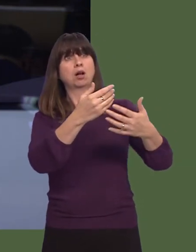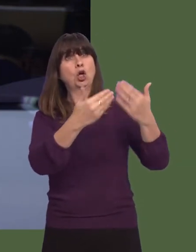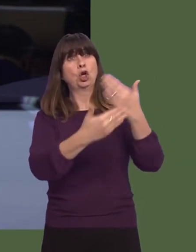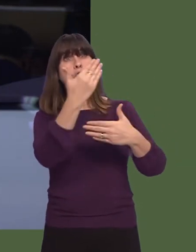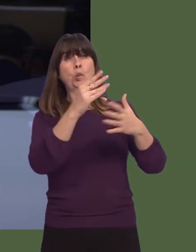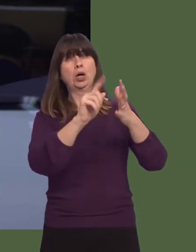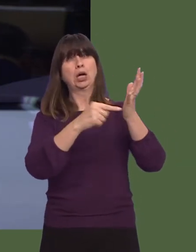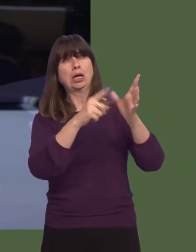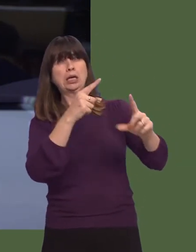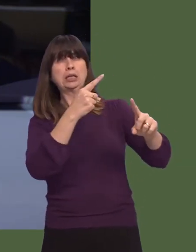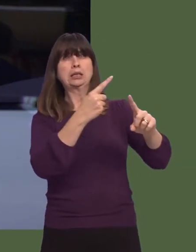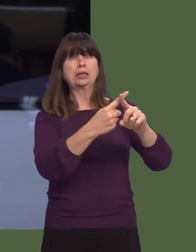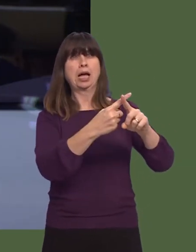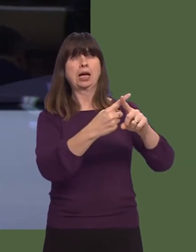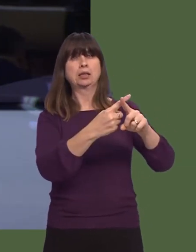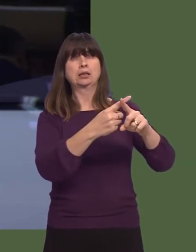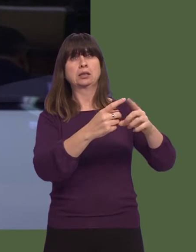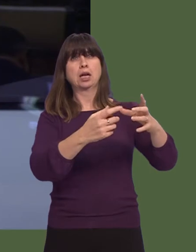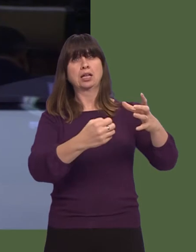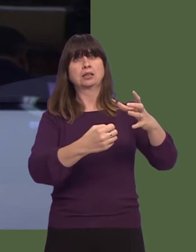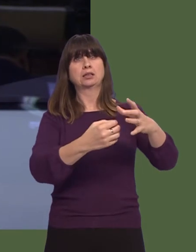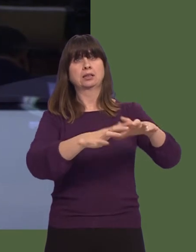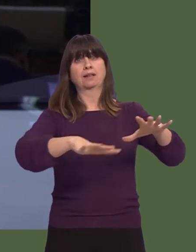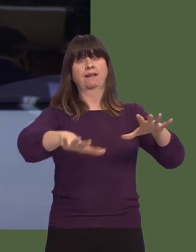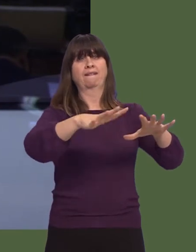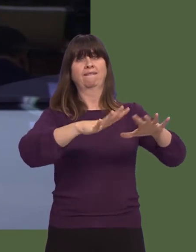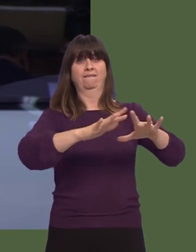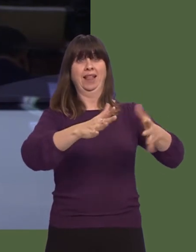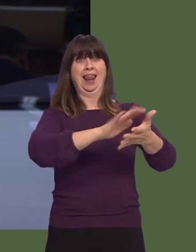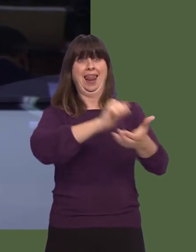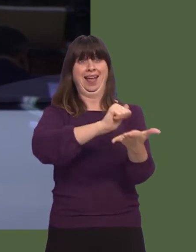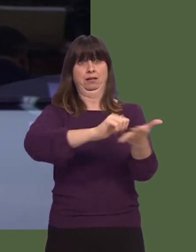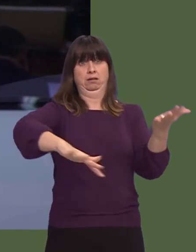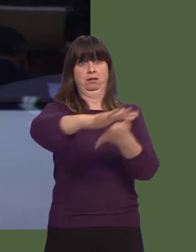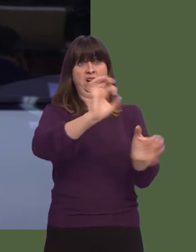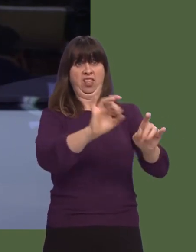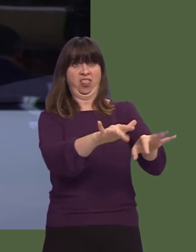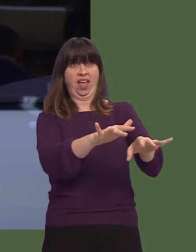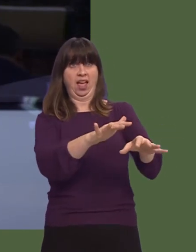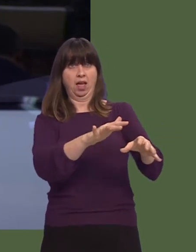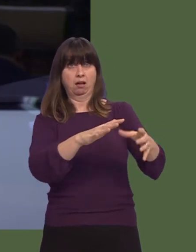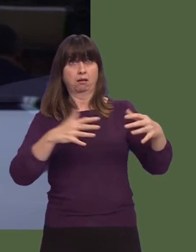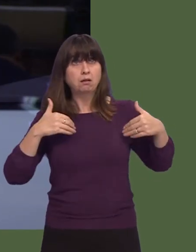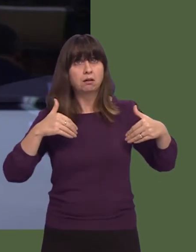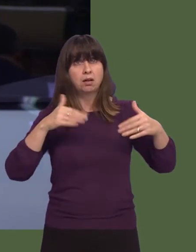on vacant development land could further discourage larger developers from investing in Wales.